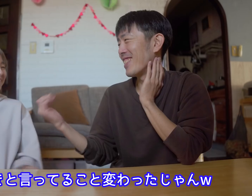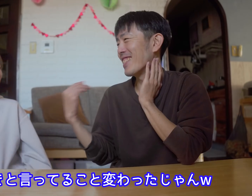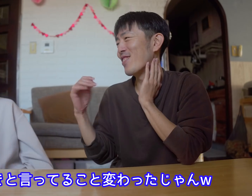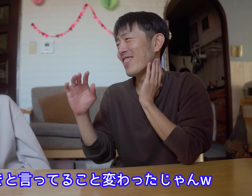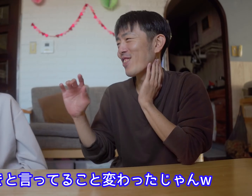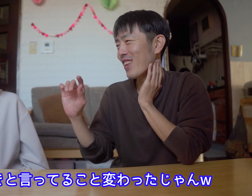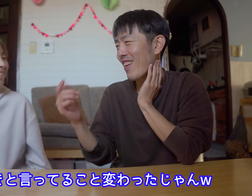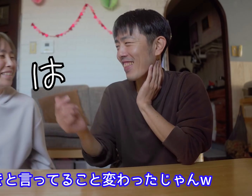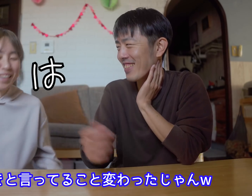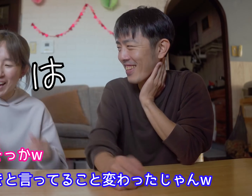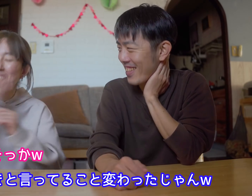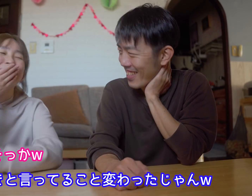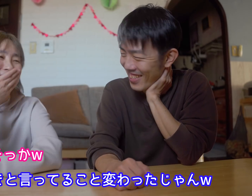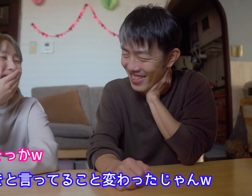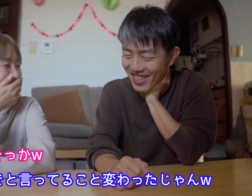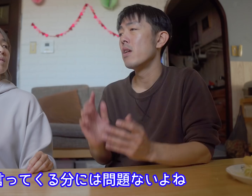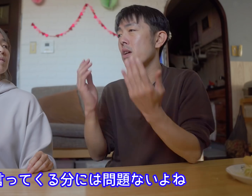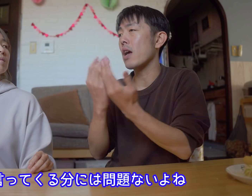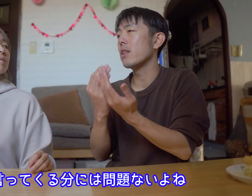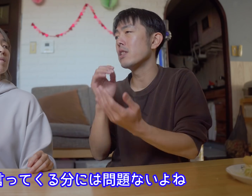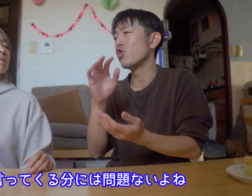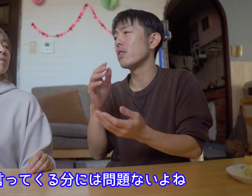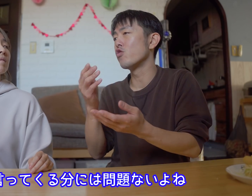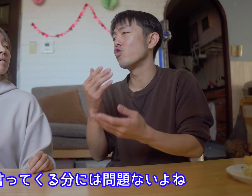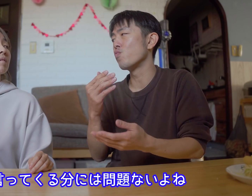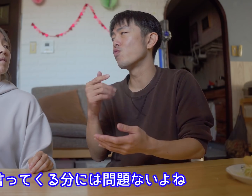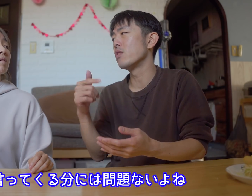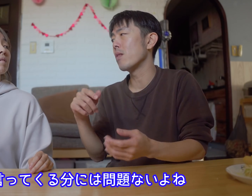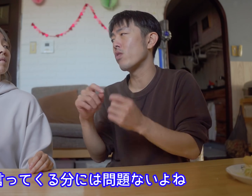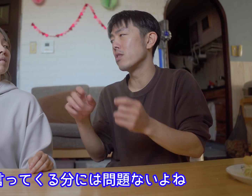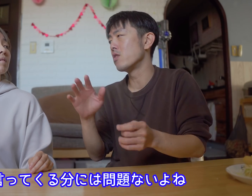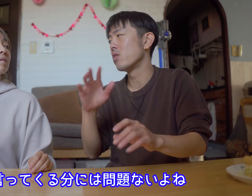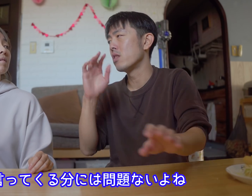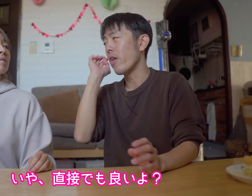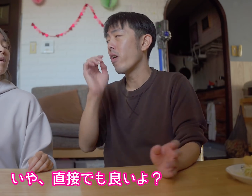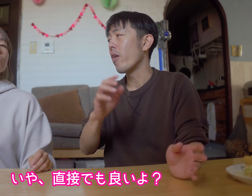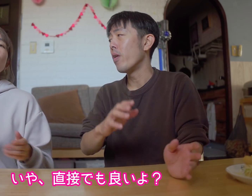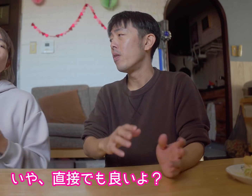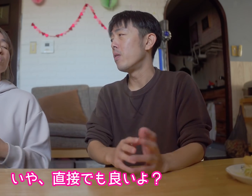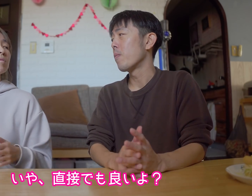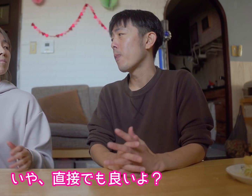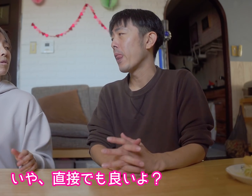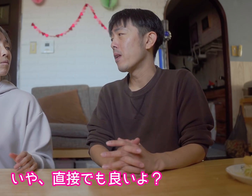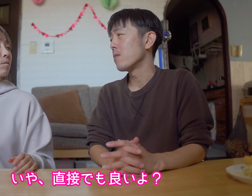(Dad)You've changed what you said before LOL (Mom)Oh, I see! (Dad)You don't care if they talking behind your back. (Mom)No, they can say it to me directly.